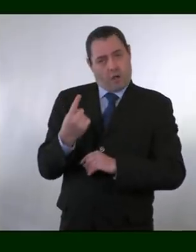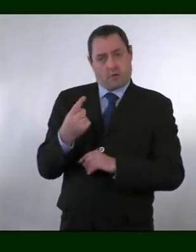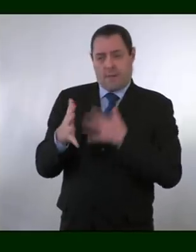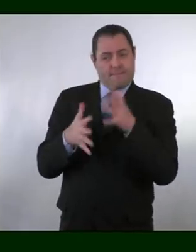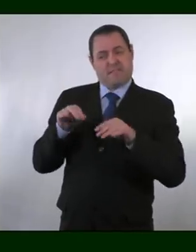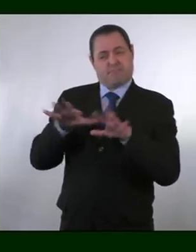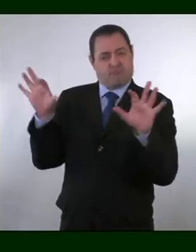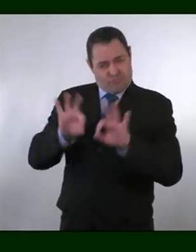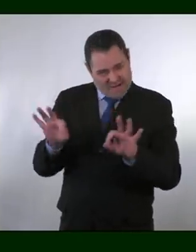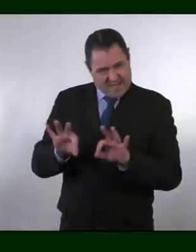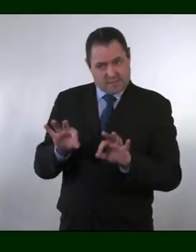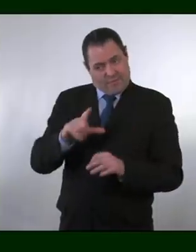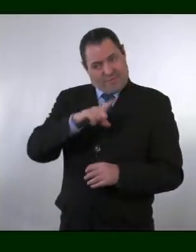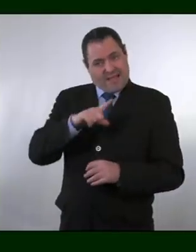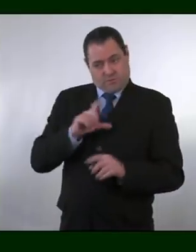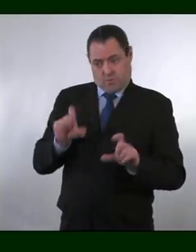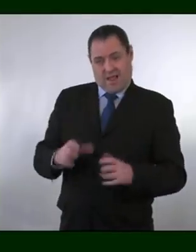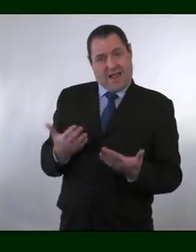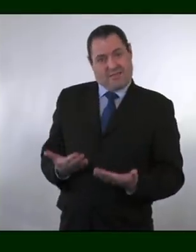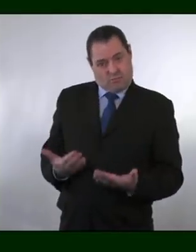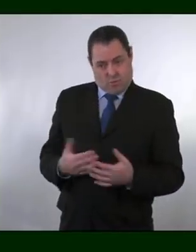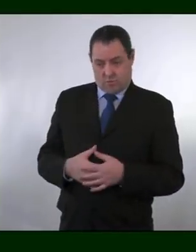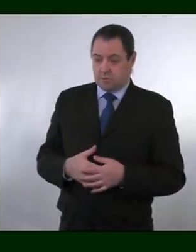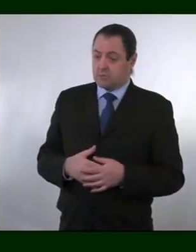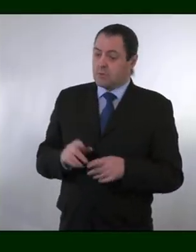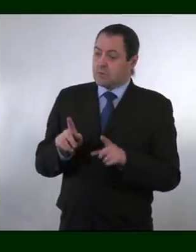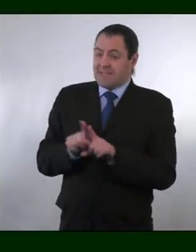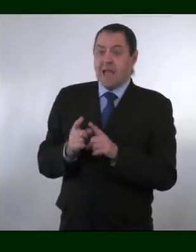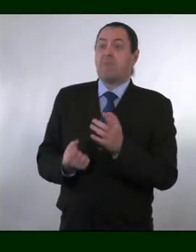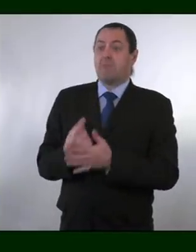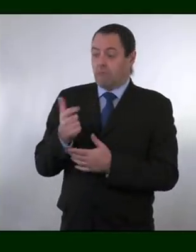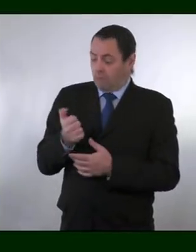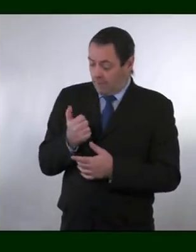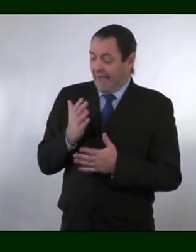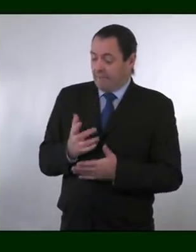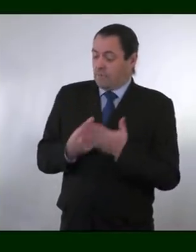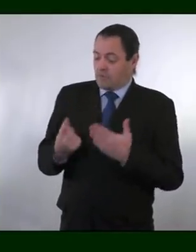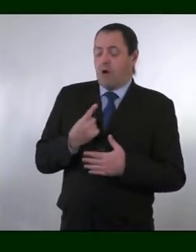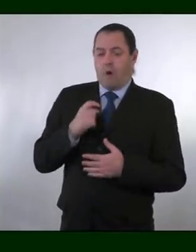encourage people to self-isolate in the way that I am, and thereby stop the disease from spreading